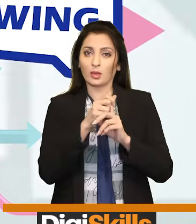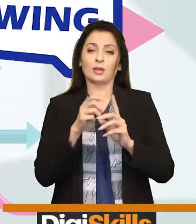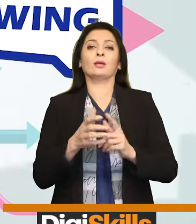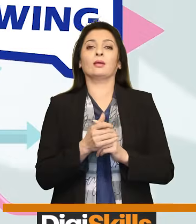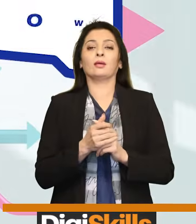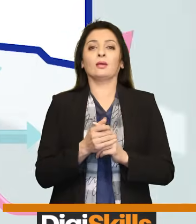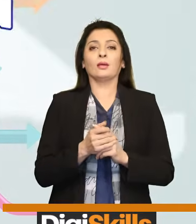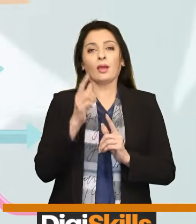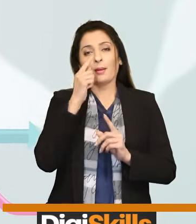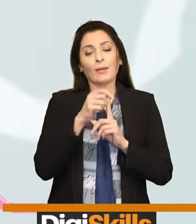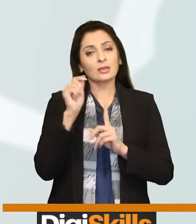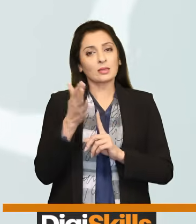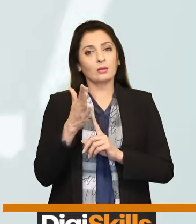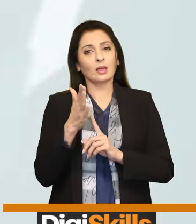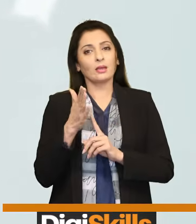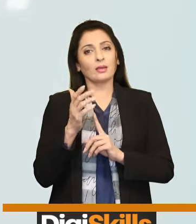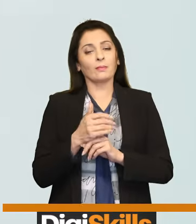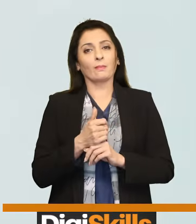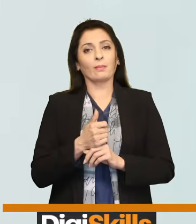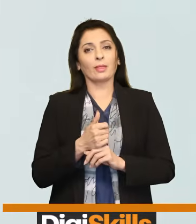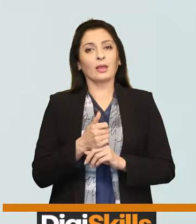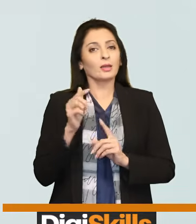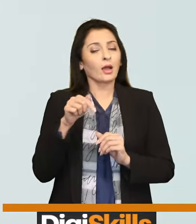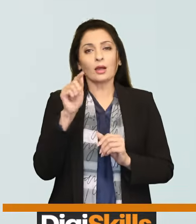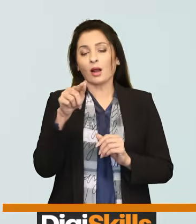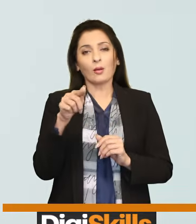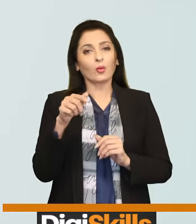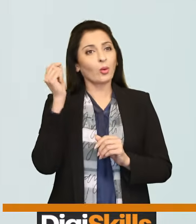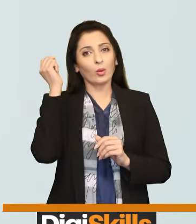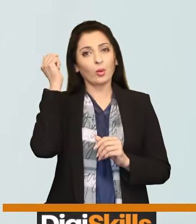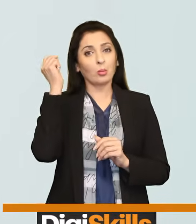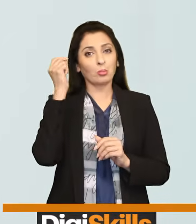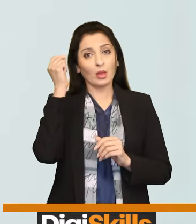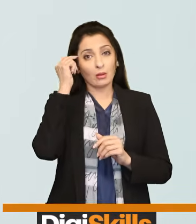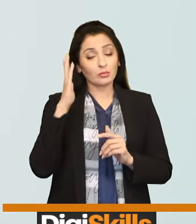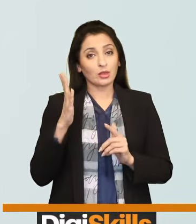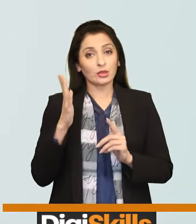In Pakistan, if you want to be a successful freelancer,